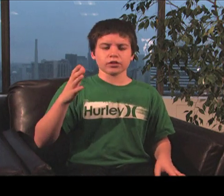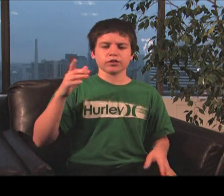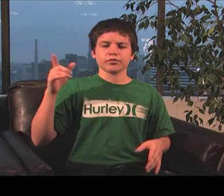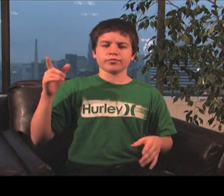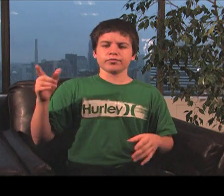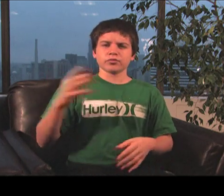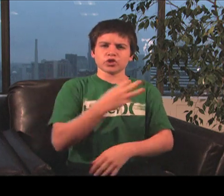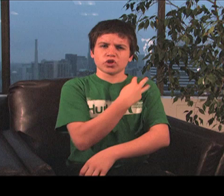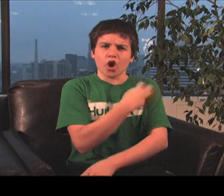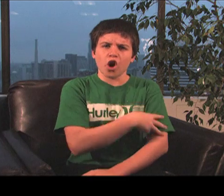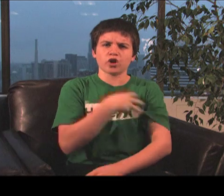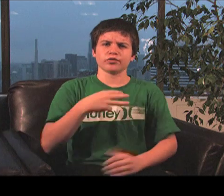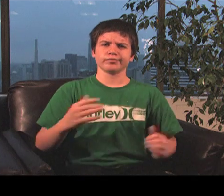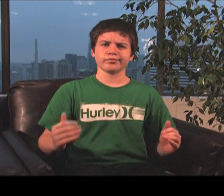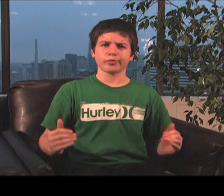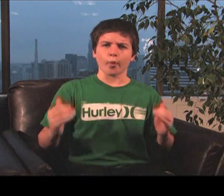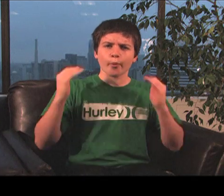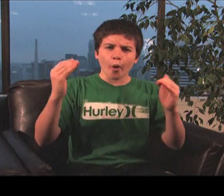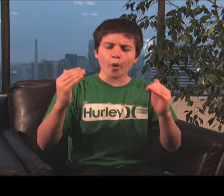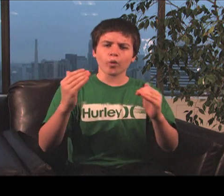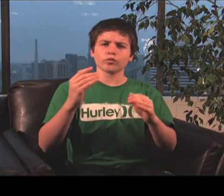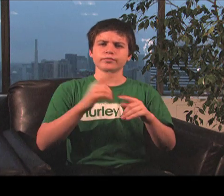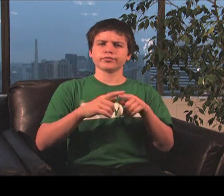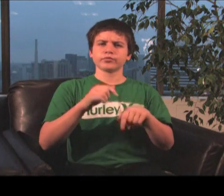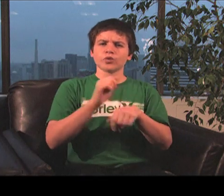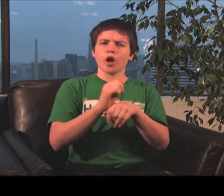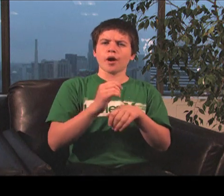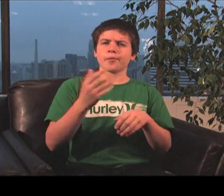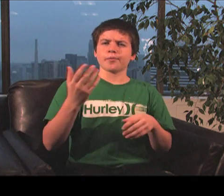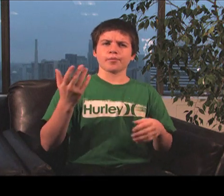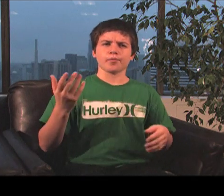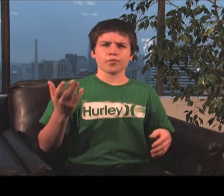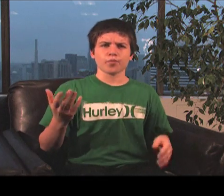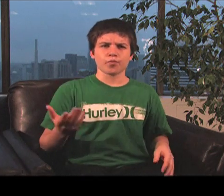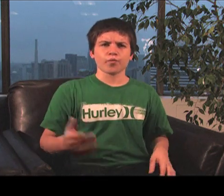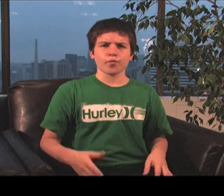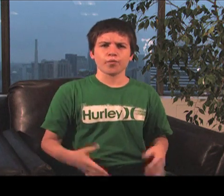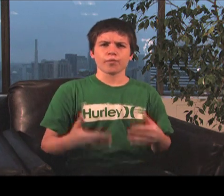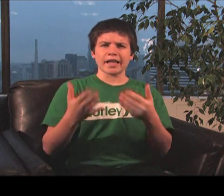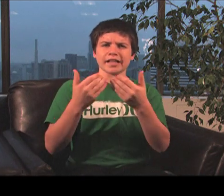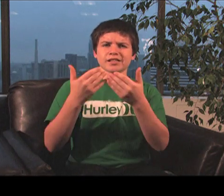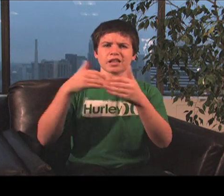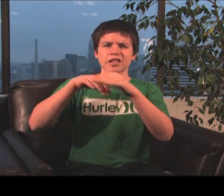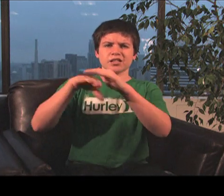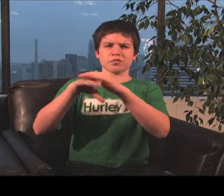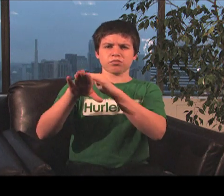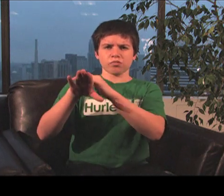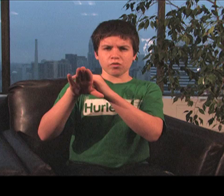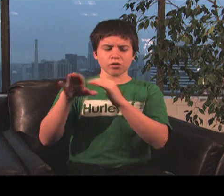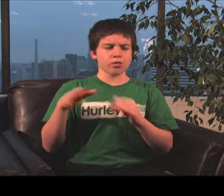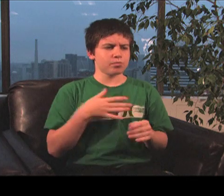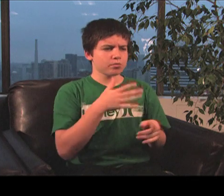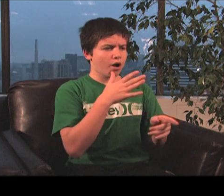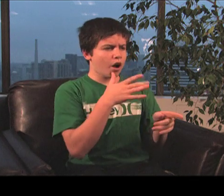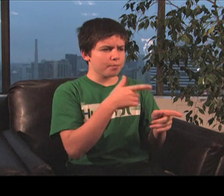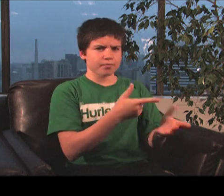and yet we don't have that same opportunity here in Canada. When I look at my dad's opportunities for employment